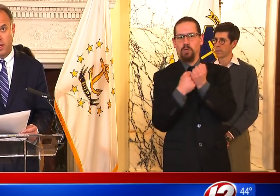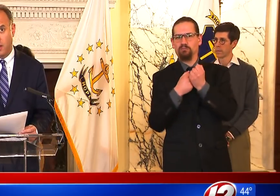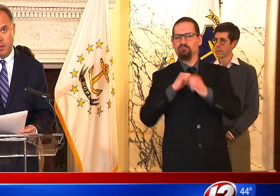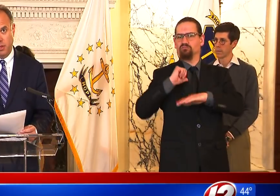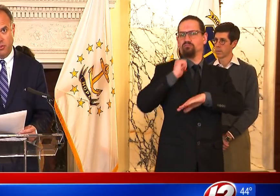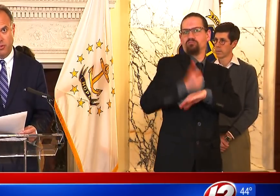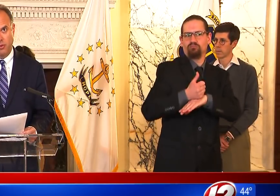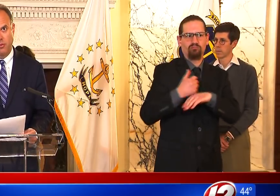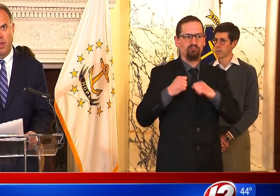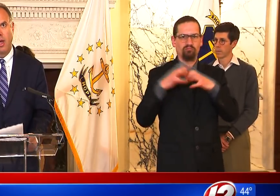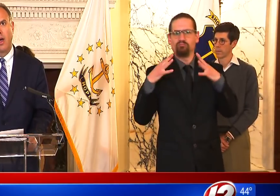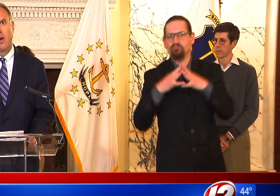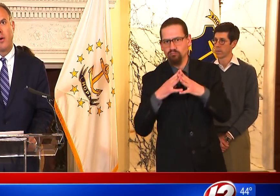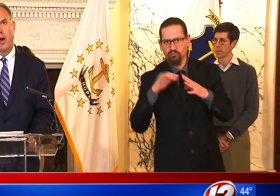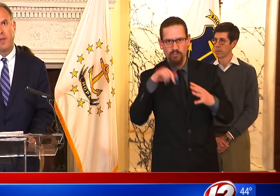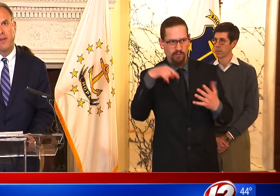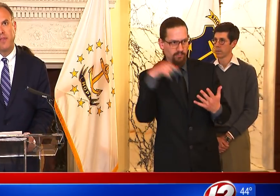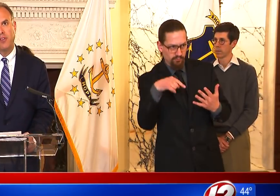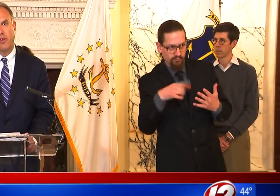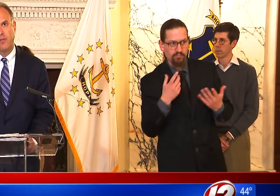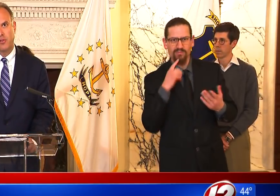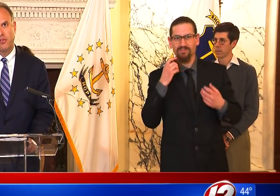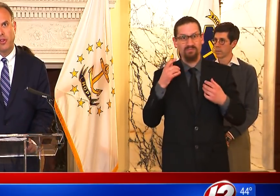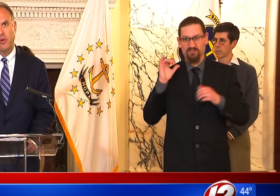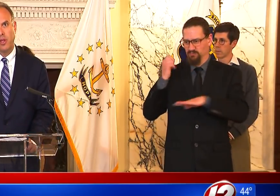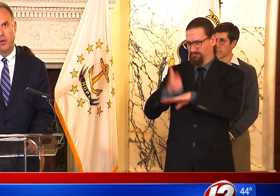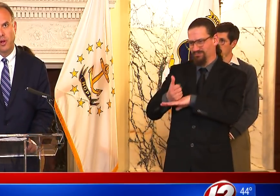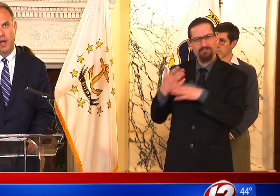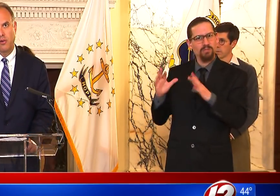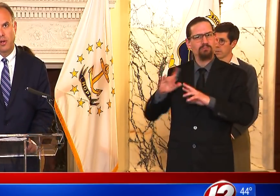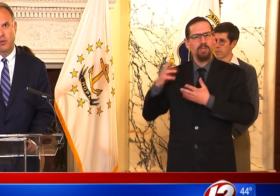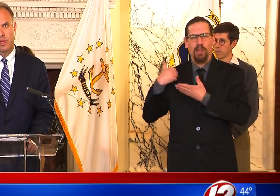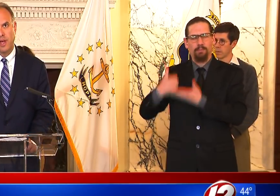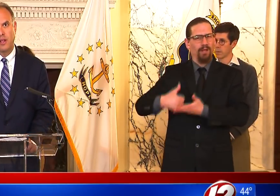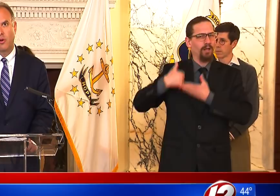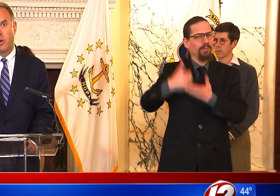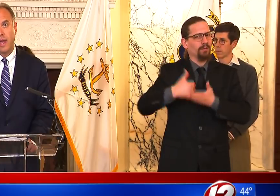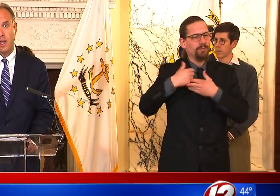WE HAVE A TECH SUPPORT INITIATIVE THAT THEY GOVERNOR HAS ANNOUNCED AND THAT IS OPERATIONAL AND WE ARE HELPING